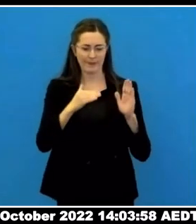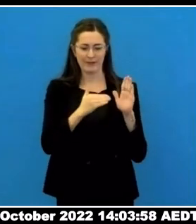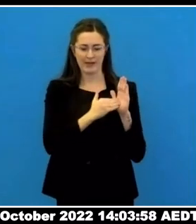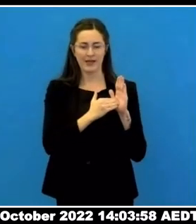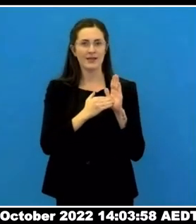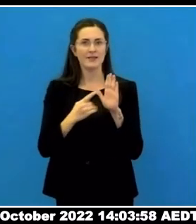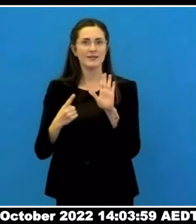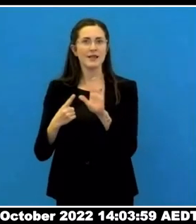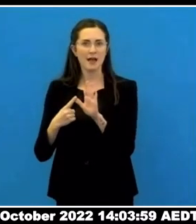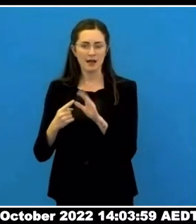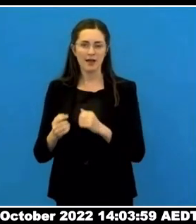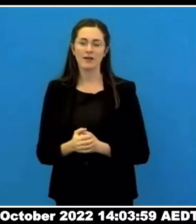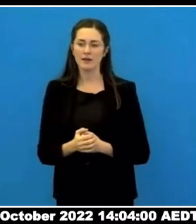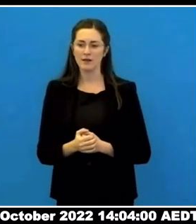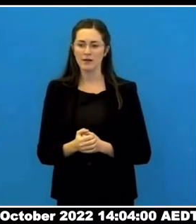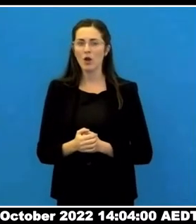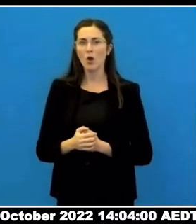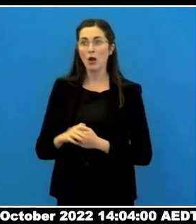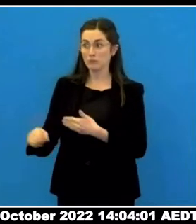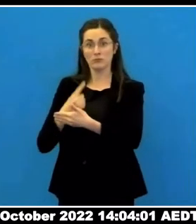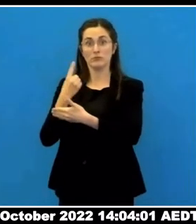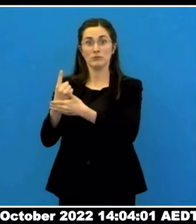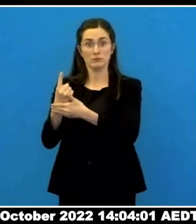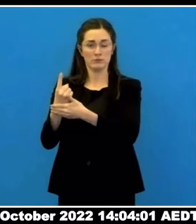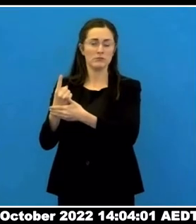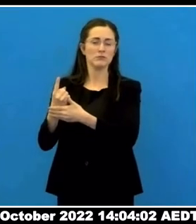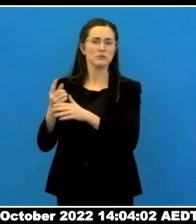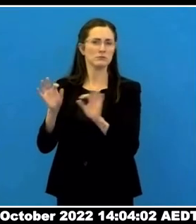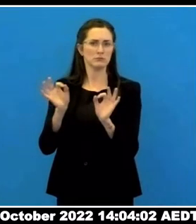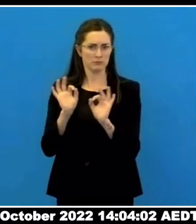and she will not appear on the screen, but she's here with us